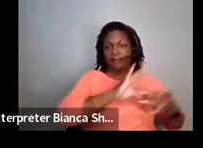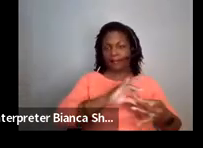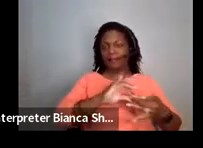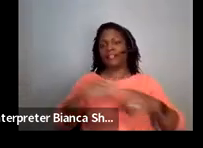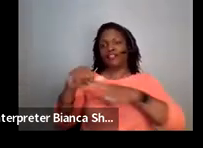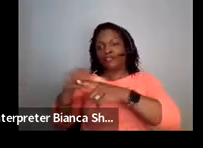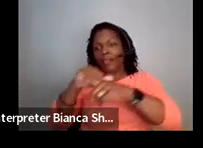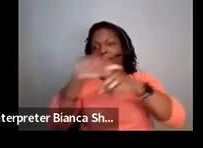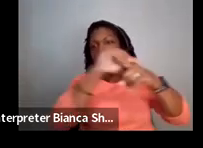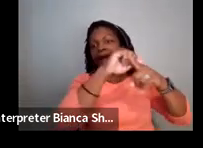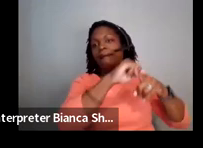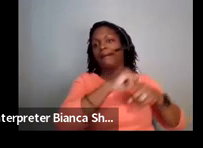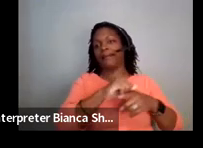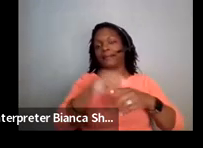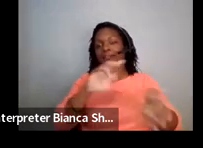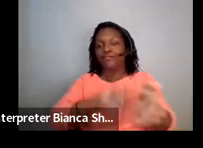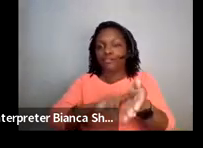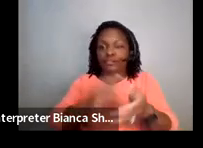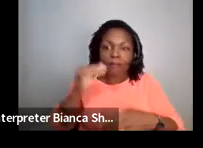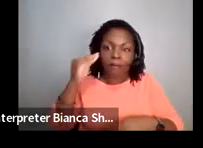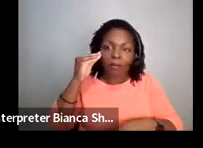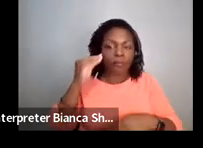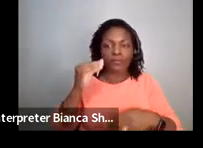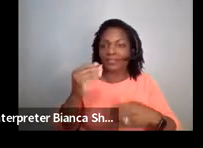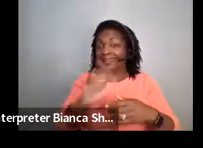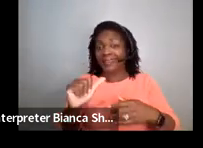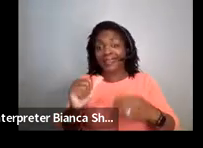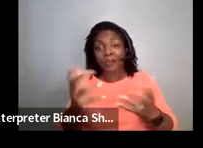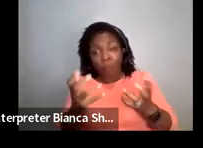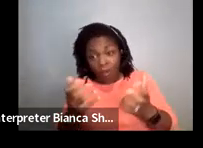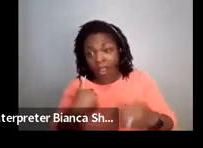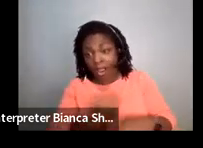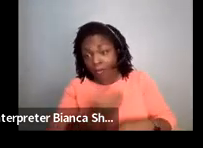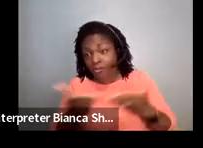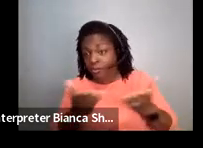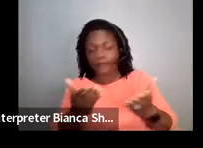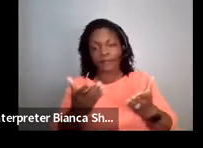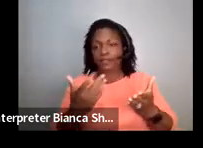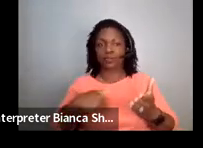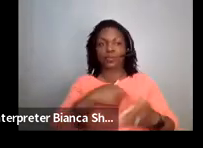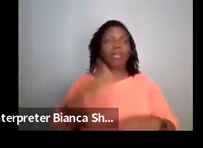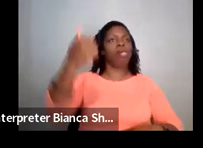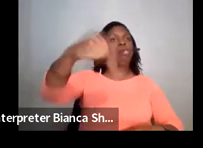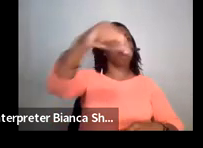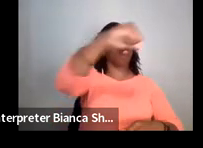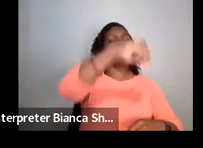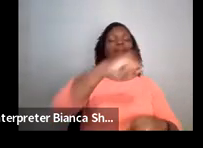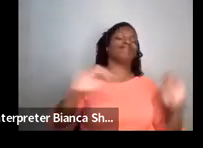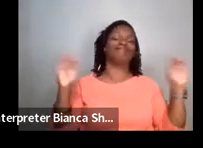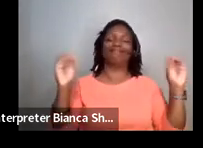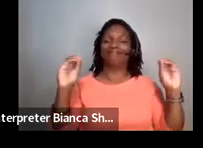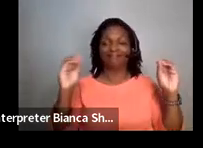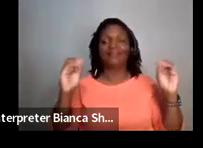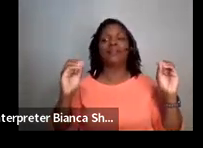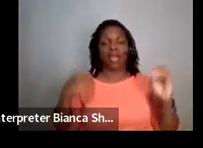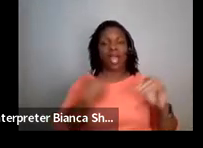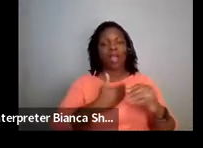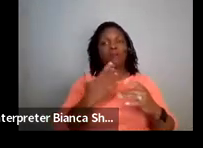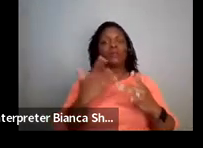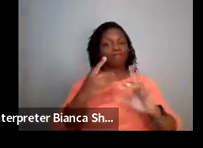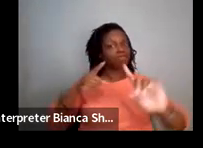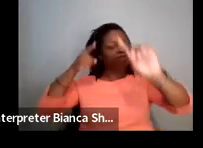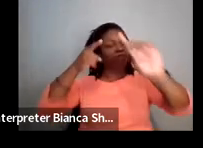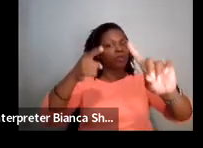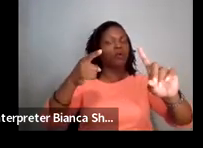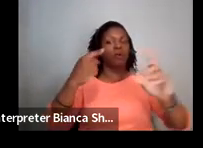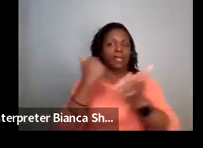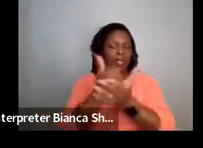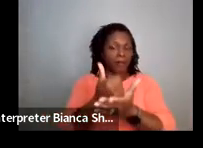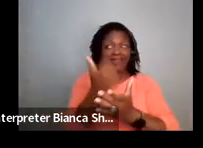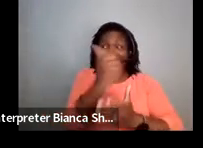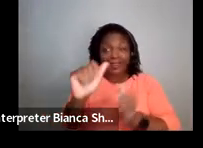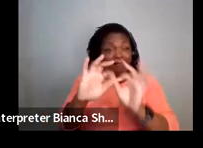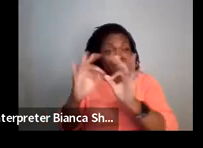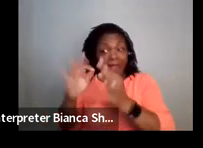We do not turn anyone away from our services. it. is our mission to take on and walk the journey with families who are going through alzheimer's and dimensions.